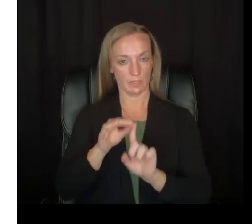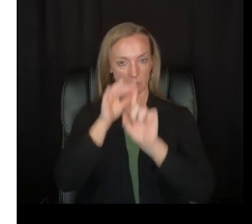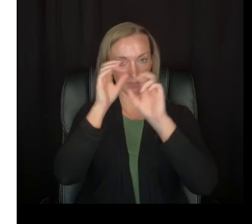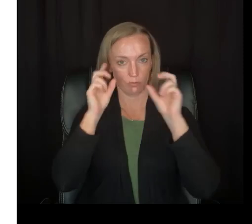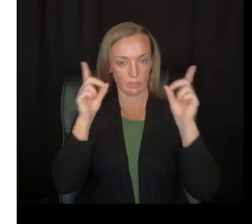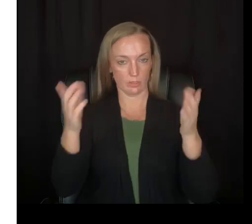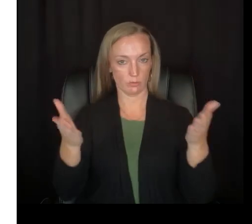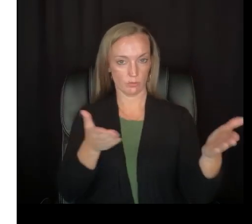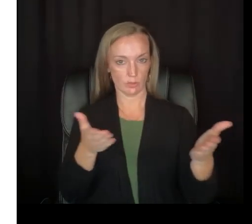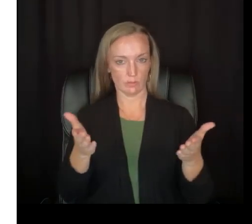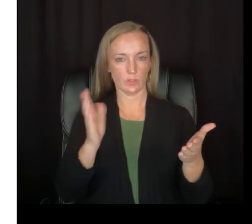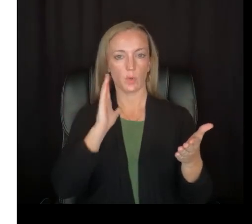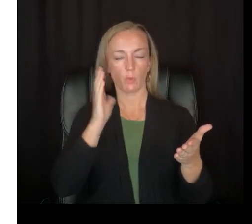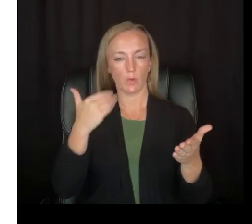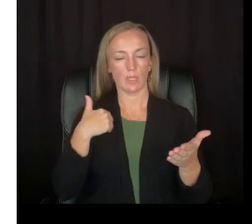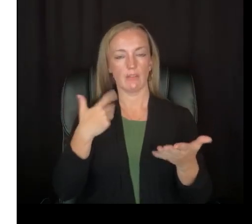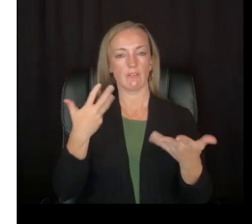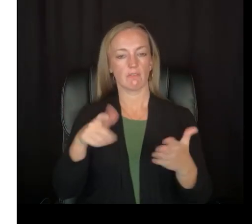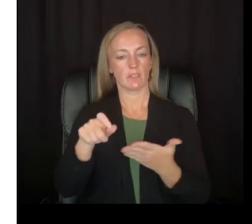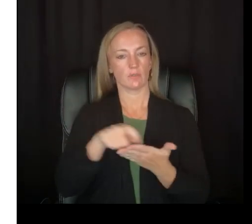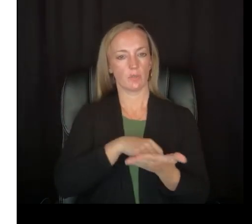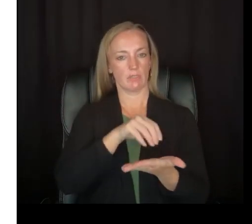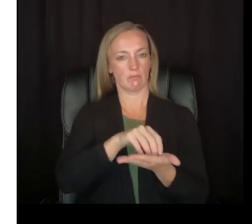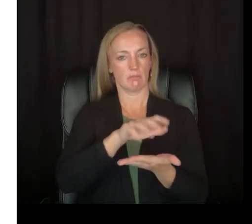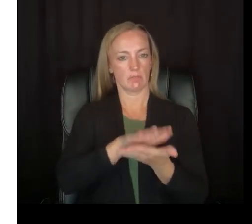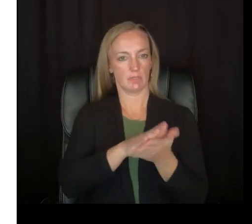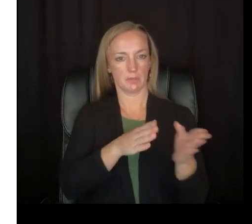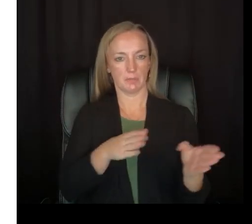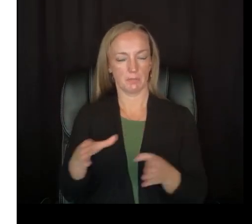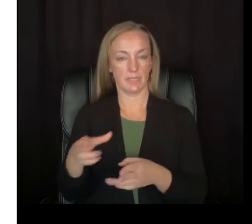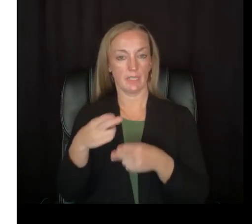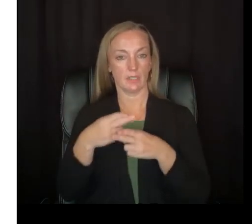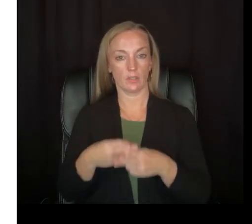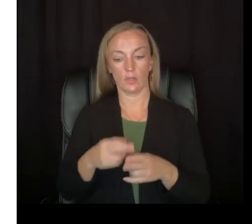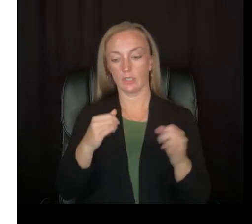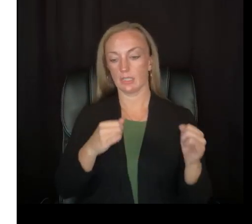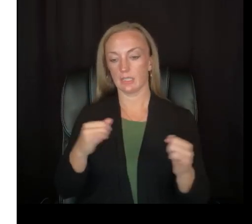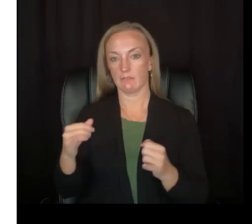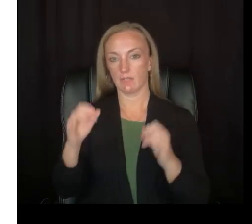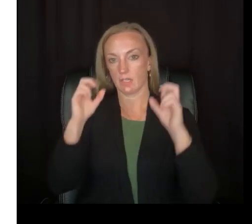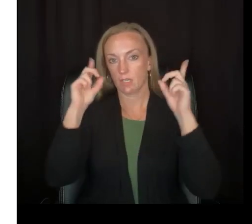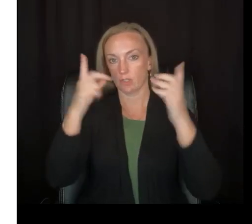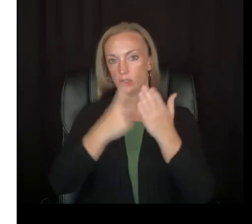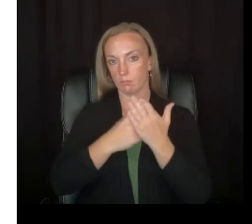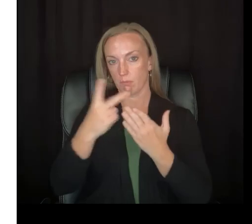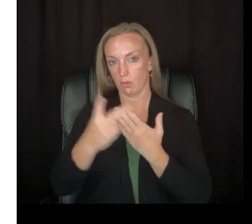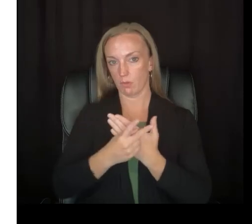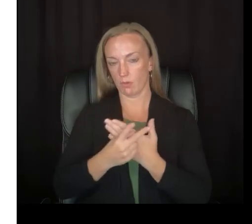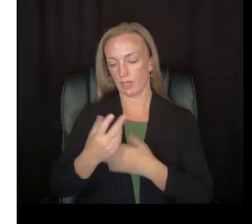education services will have a written plan called an Individual Education Program, or IEP.